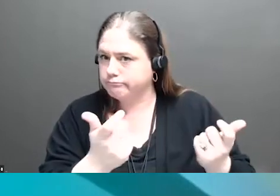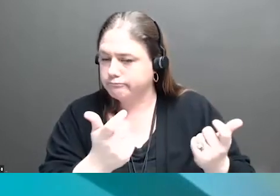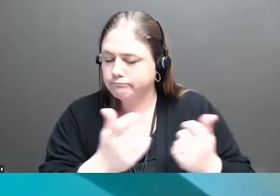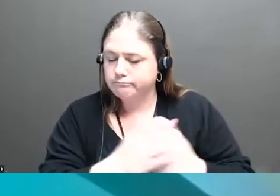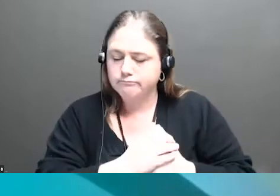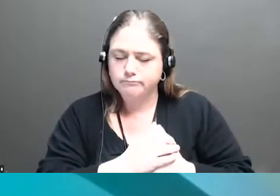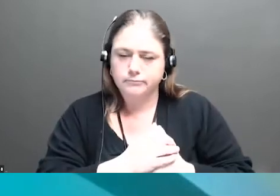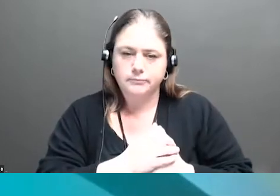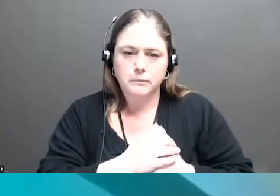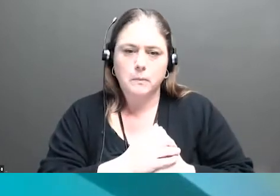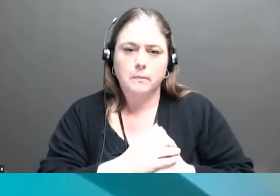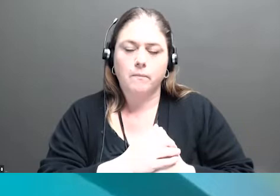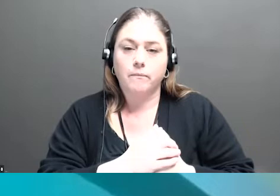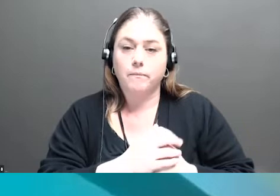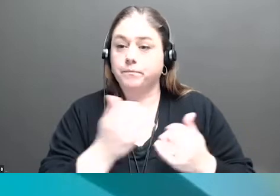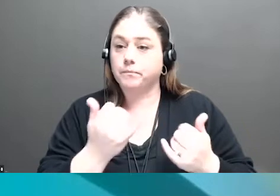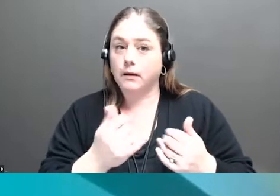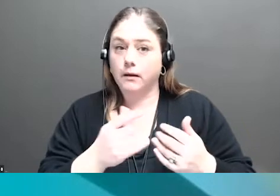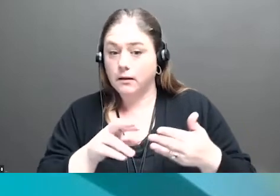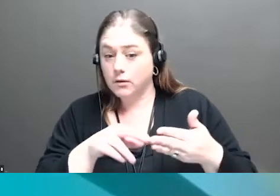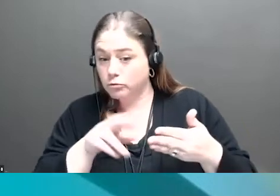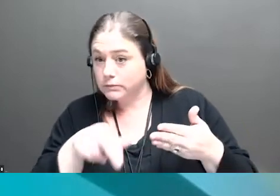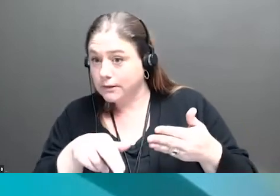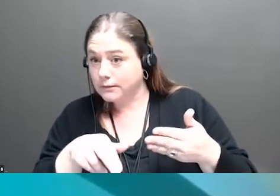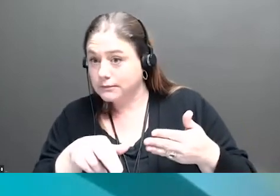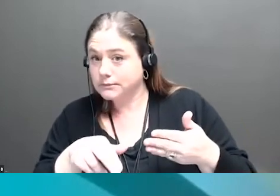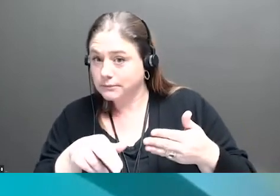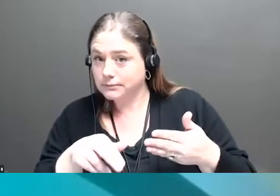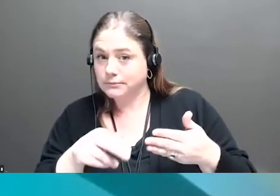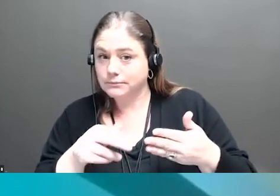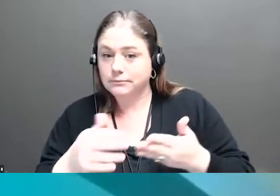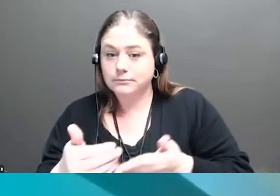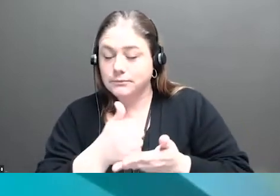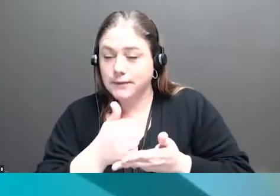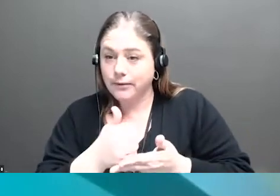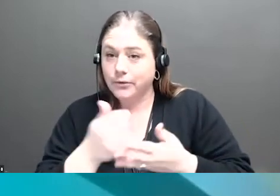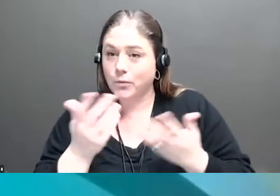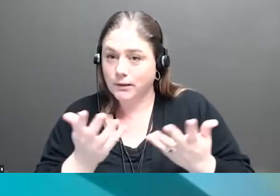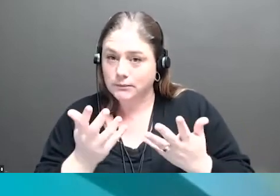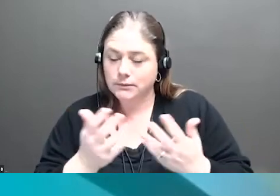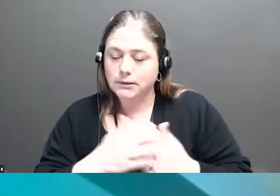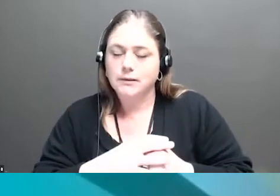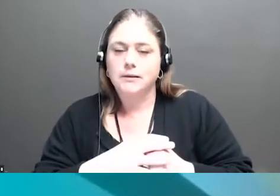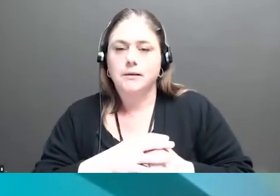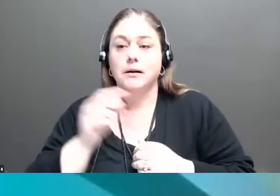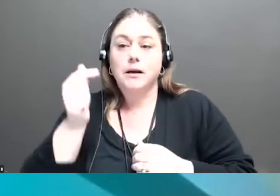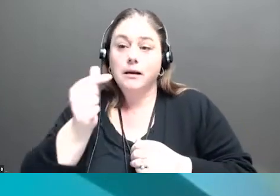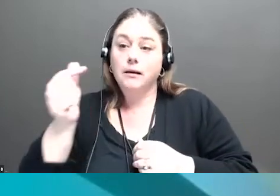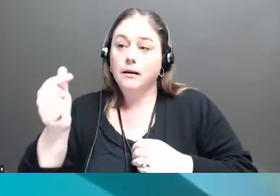project, or rather from the participants. As expected, government-funded employment service